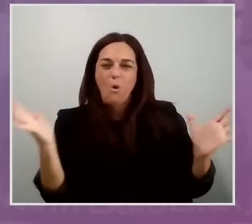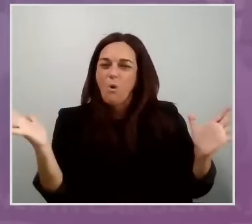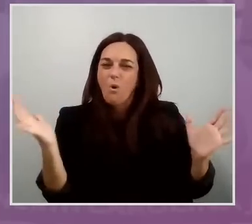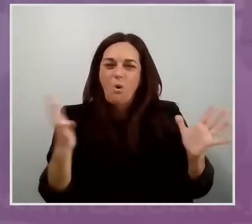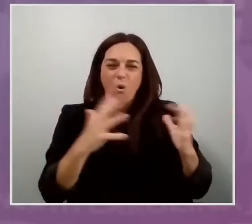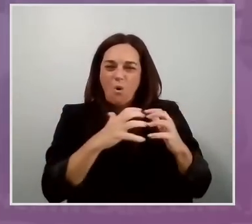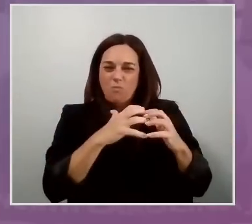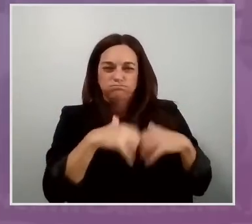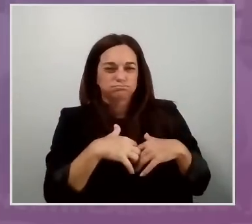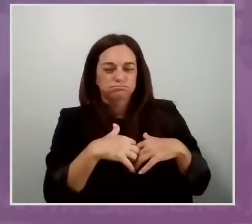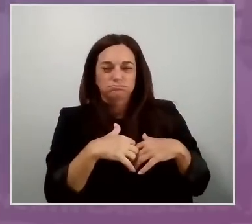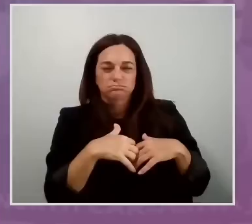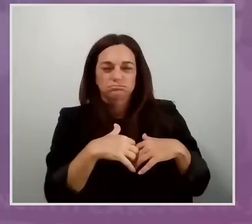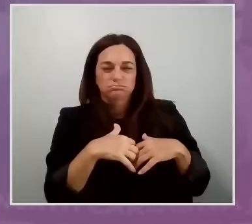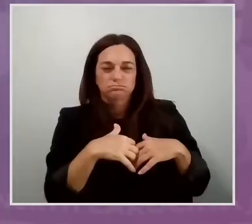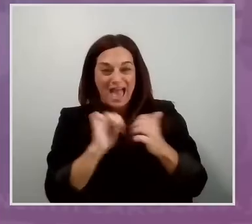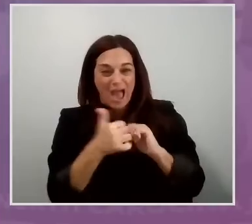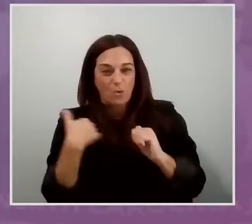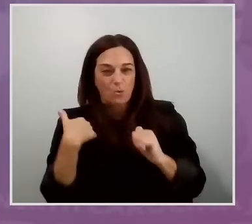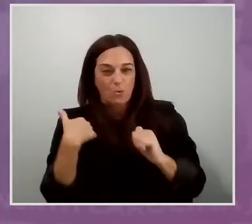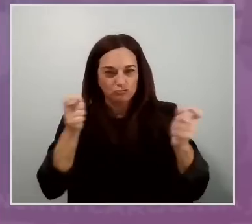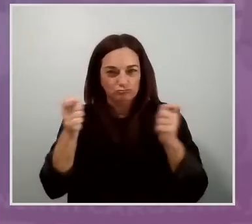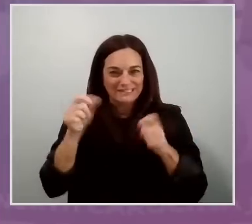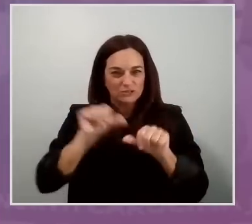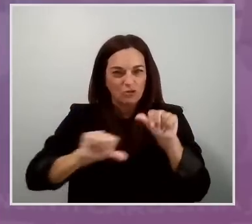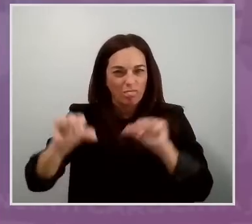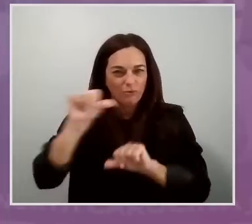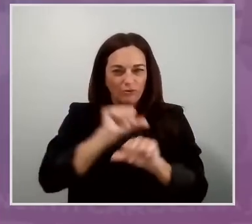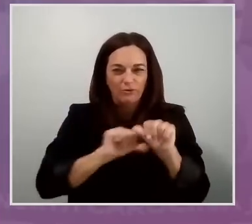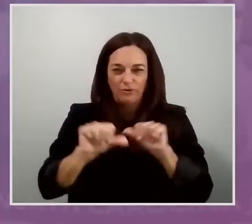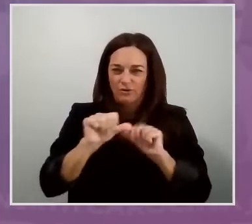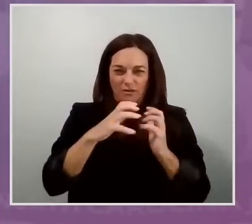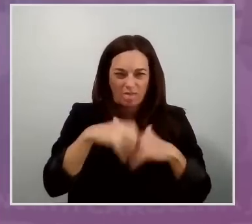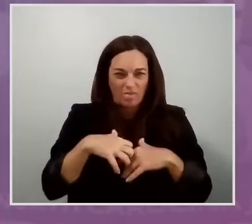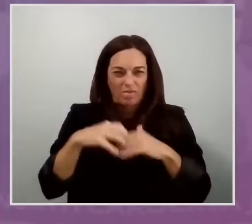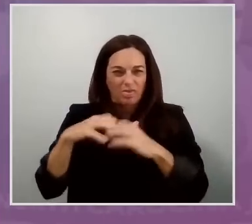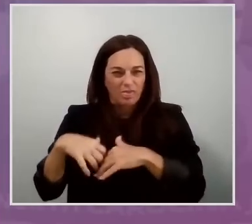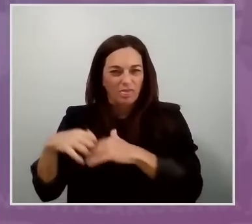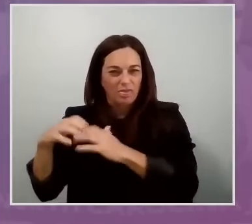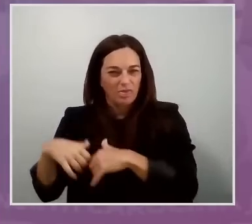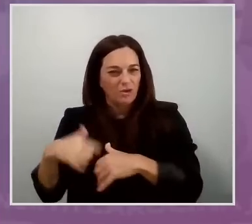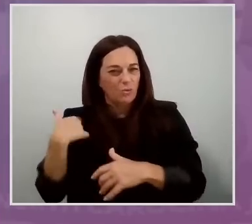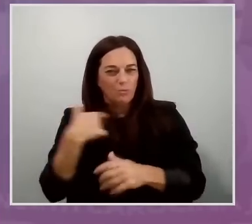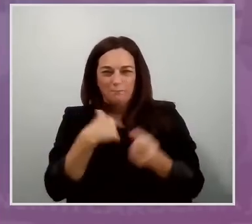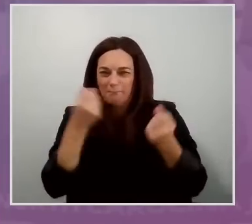HISTORY. AND WE ARE UP AGAINST A PRESIDENT WHO HAS SEEN A